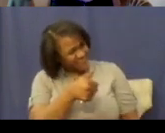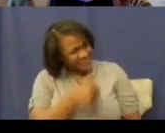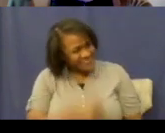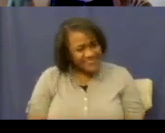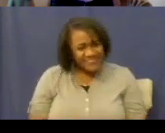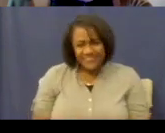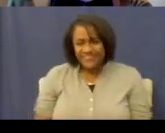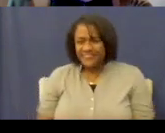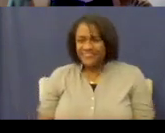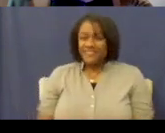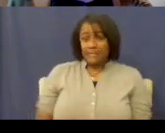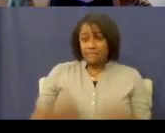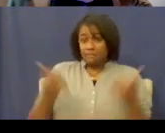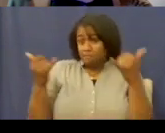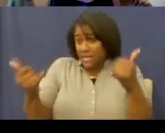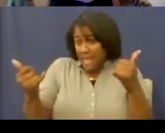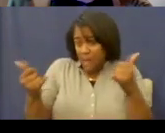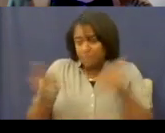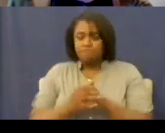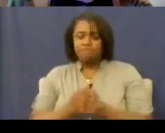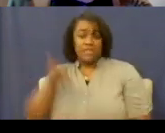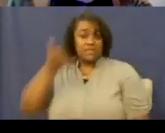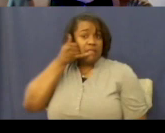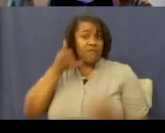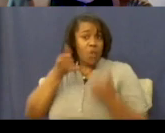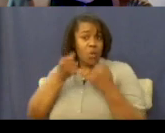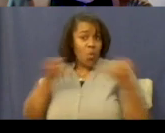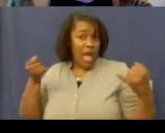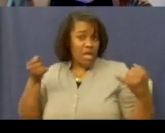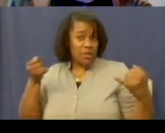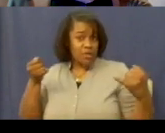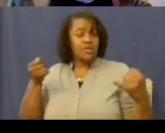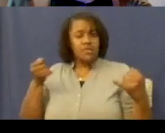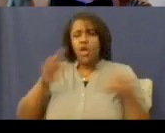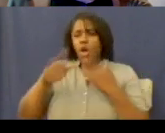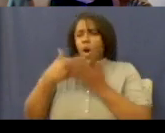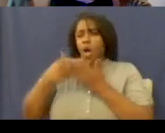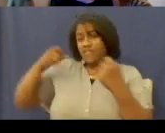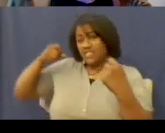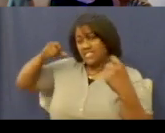Now, on a telephone wire, all of the signals that came down would leak out